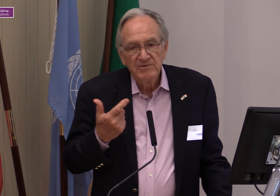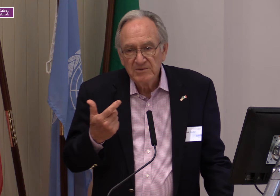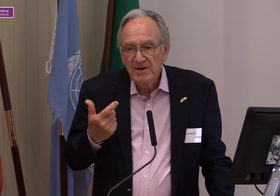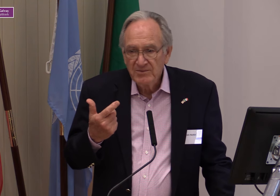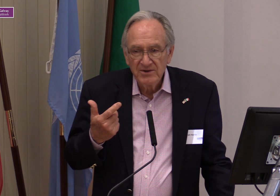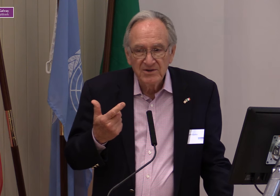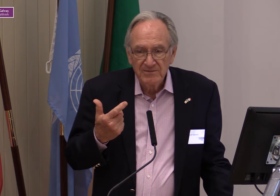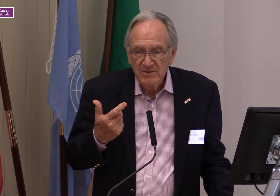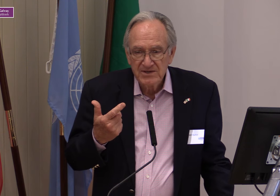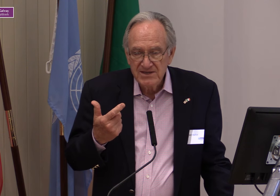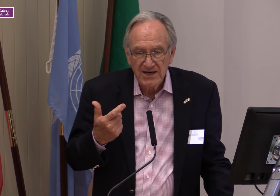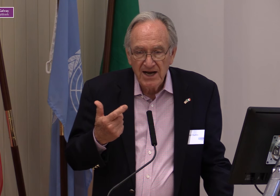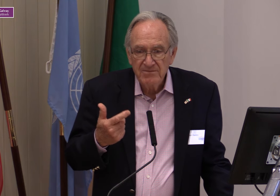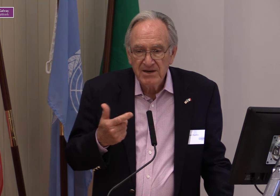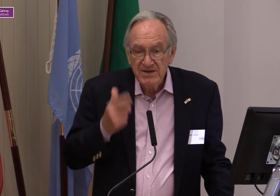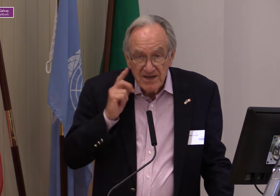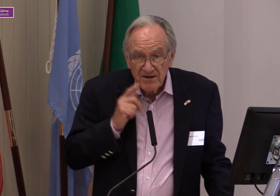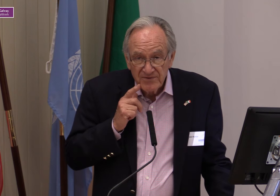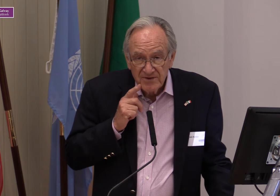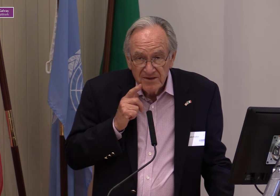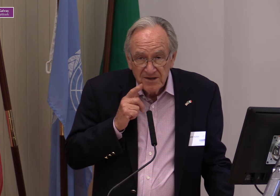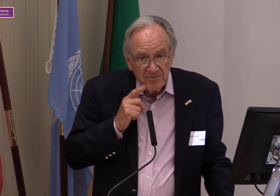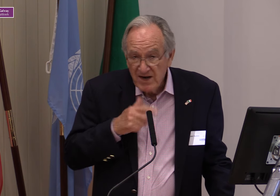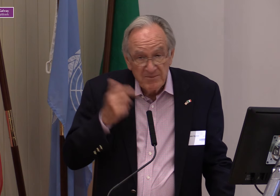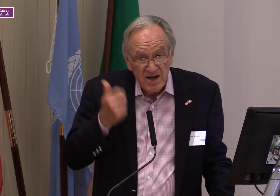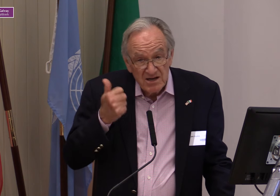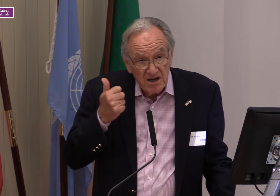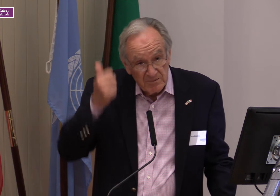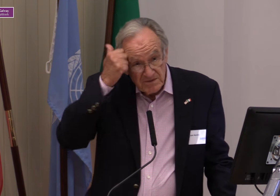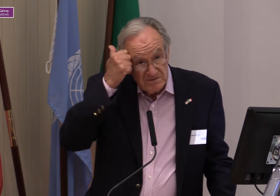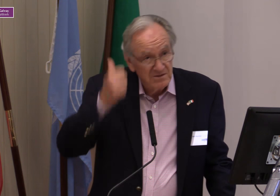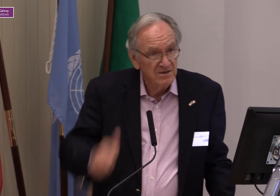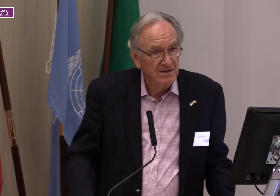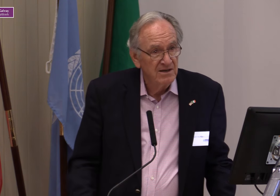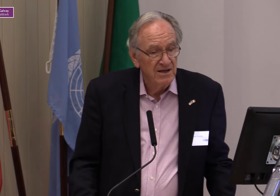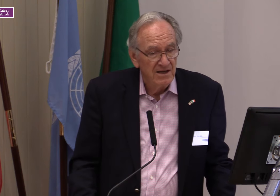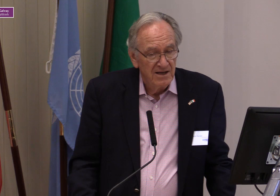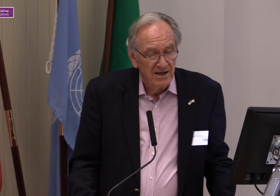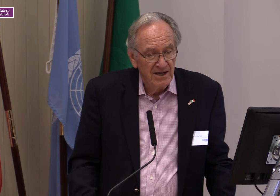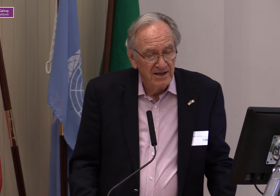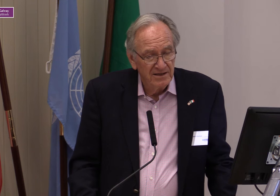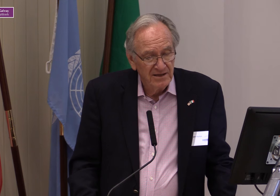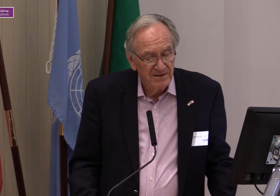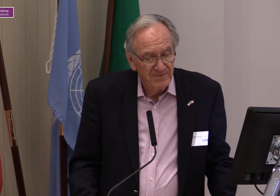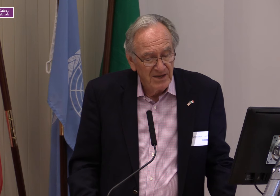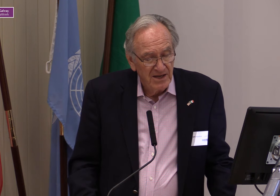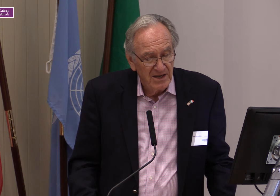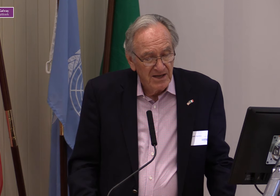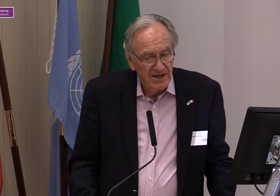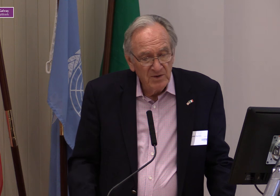I remember my brother telling me once, he said I may be deaf, but I'm not dumb! And